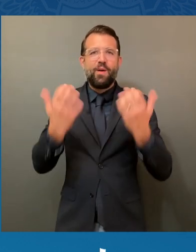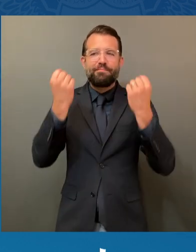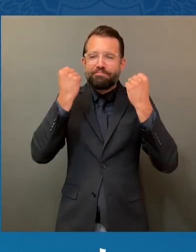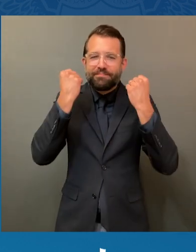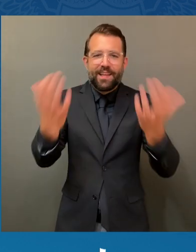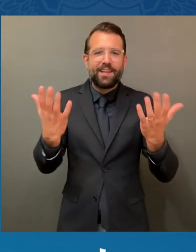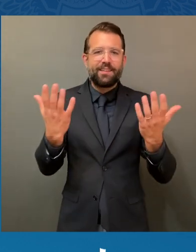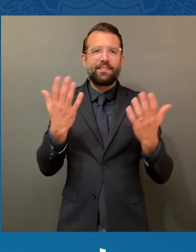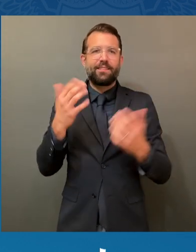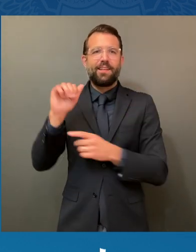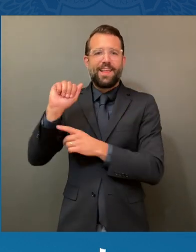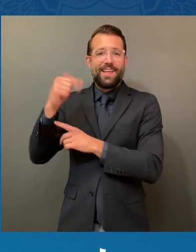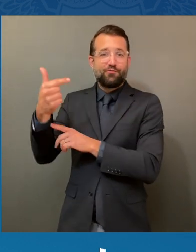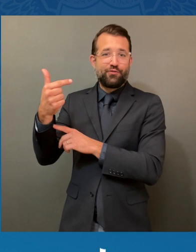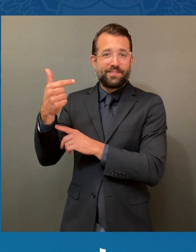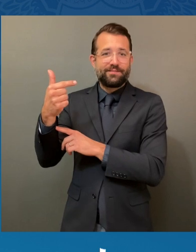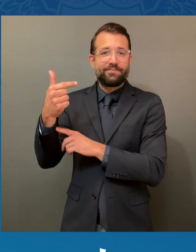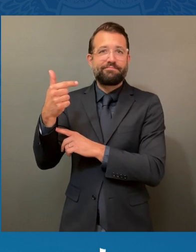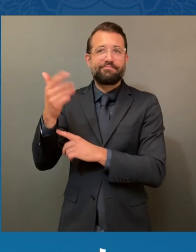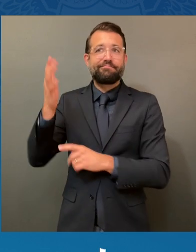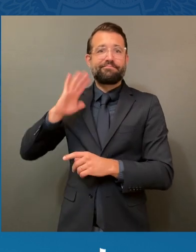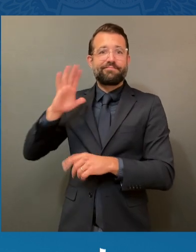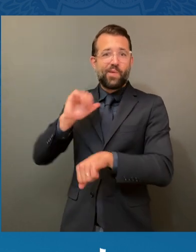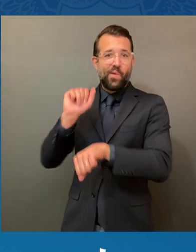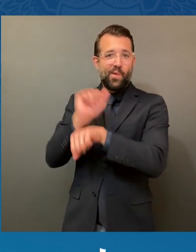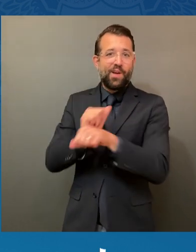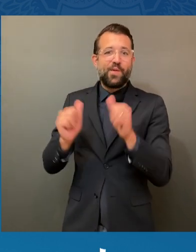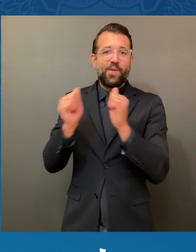that I served with -- I was just talking, Dustin, about you.